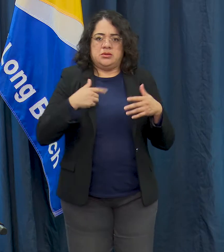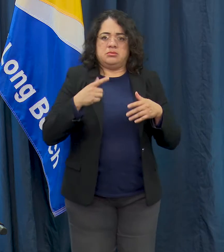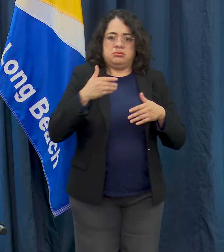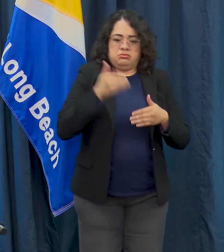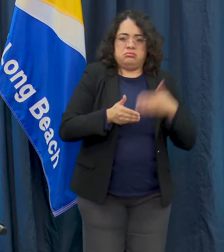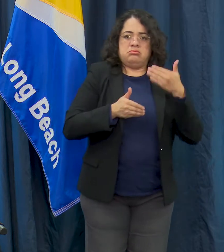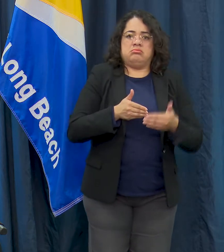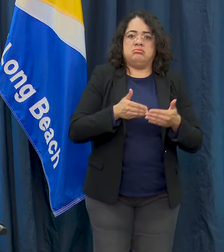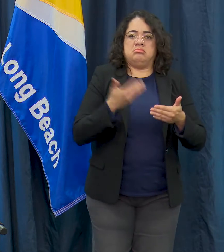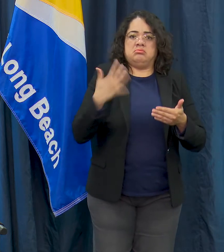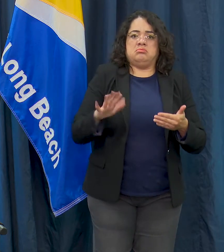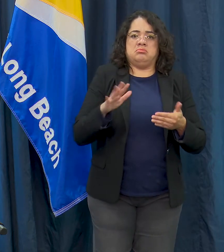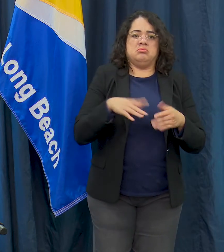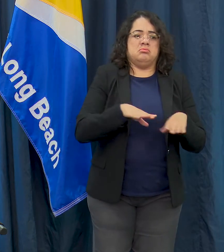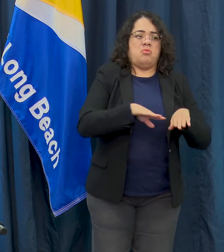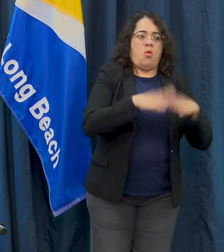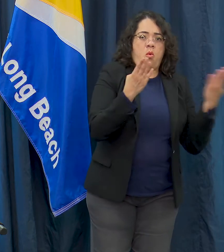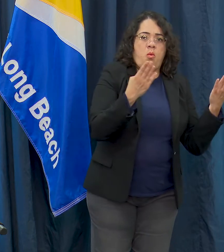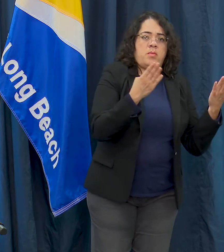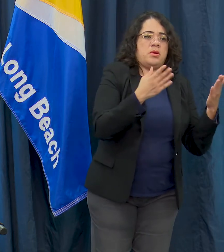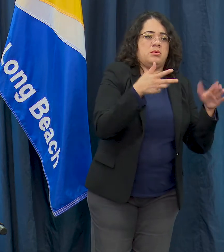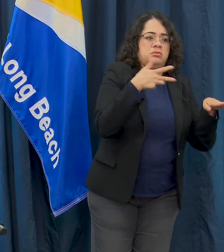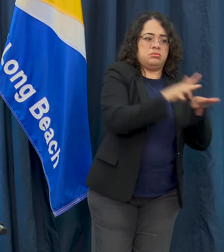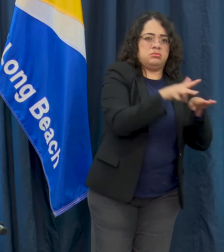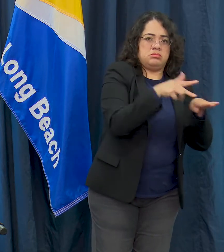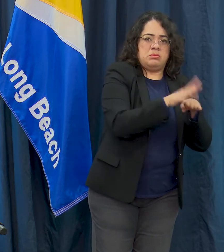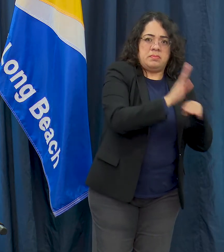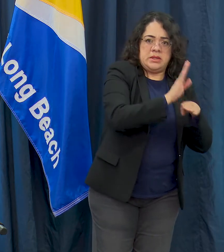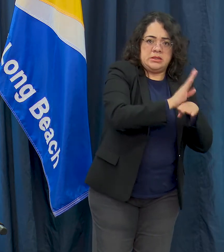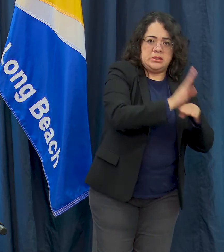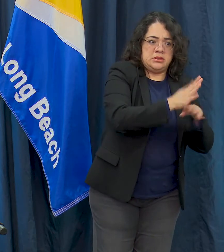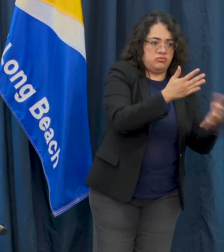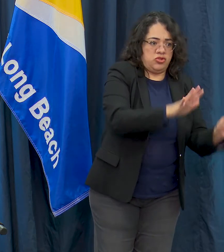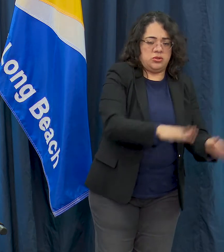and we've opened up the curbside retail and now we've got to really kind of take